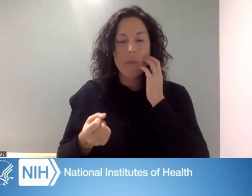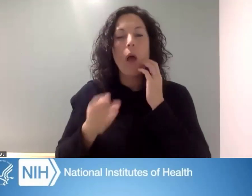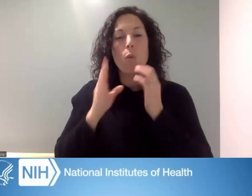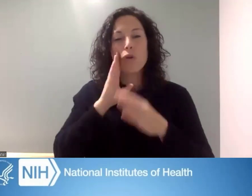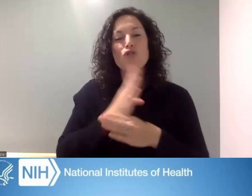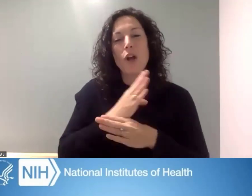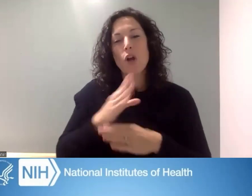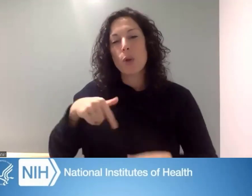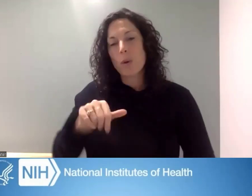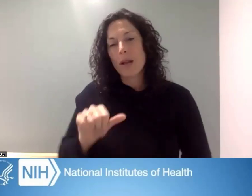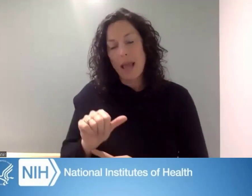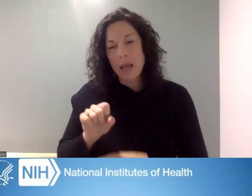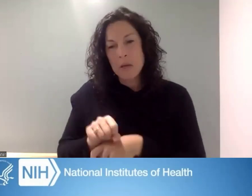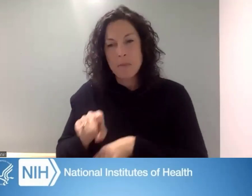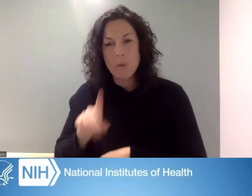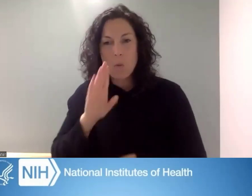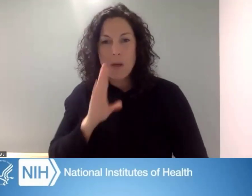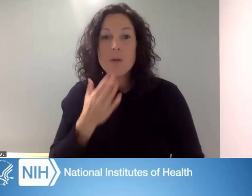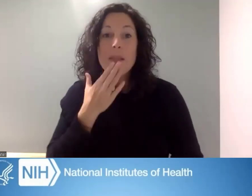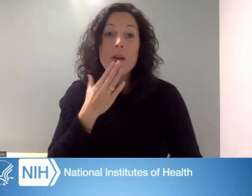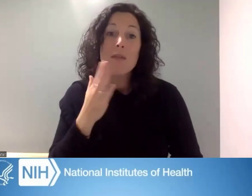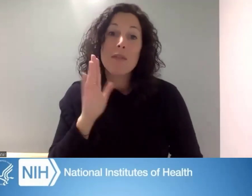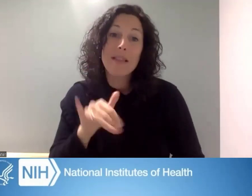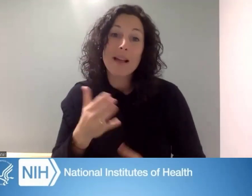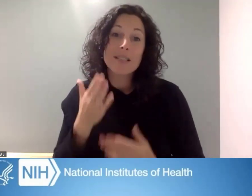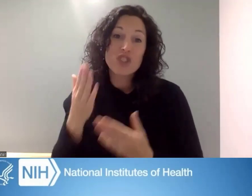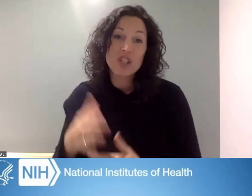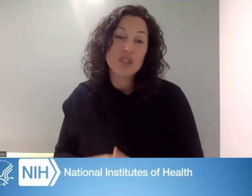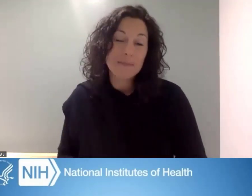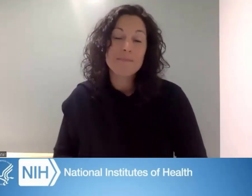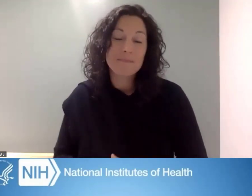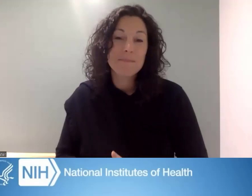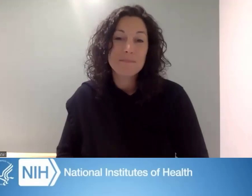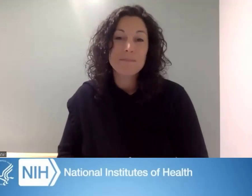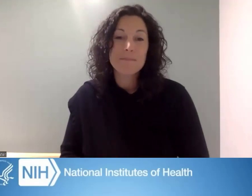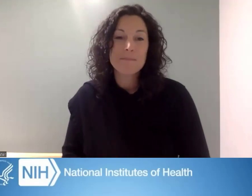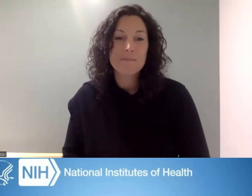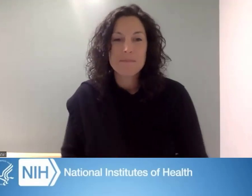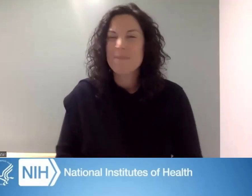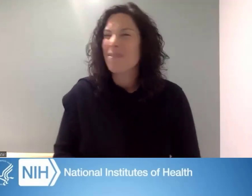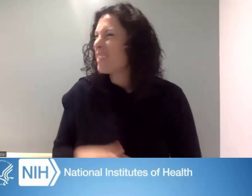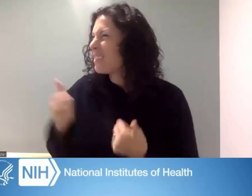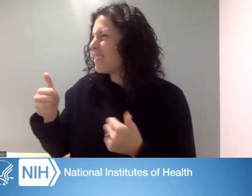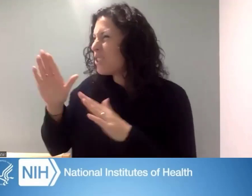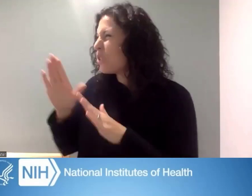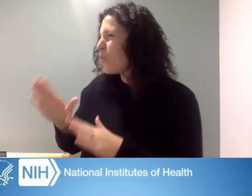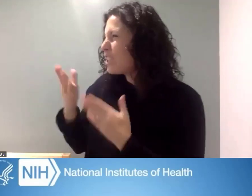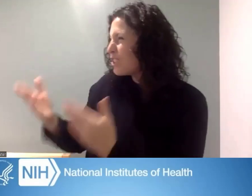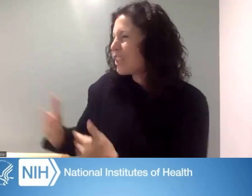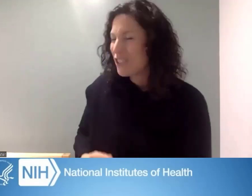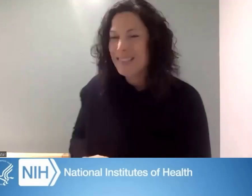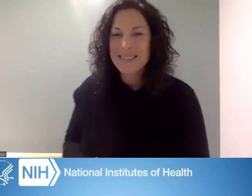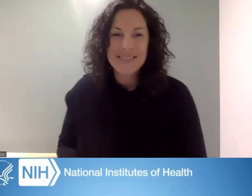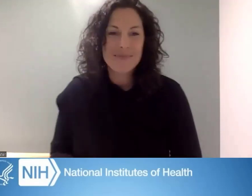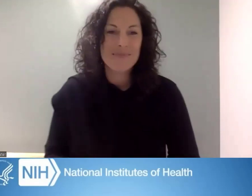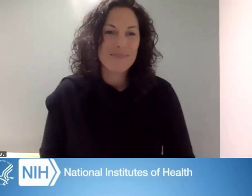But thank you all for that suggestion. So let's go ahead ... Glen McGugan: That's a great suggestion. Kasima Garst: Thanks, Glen.